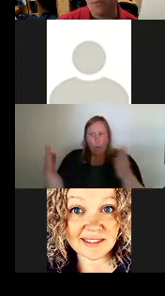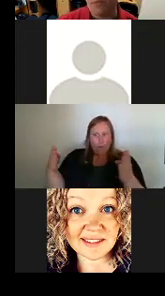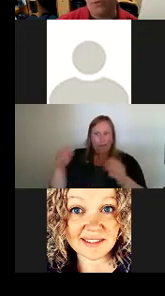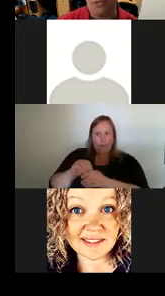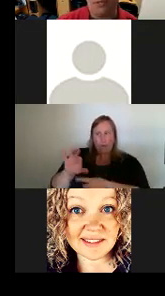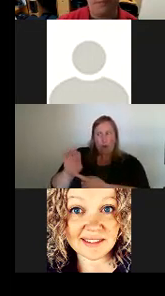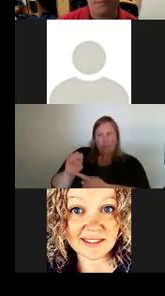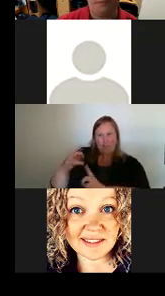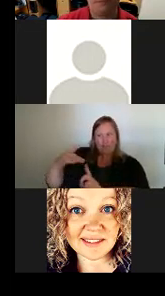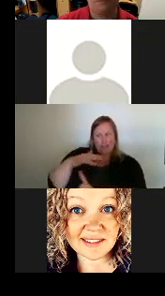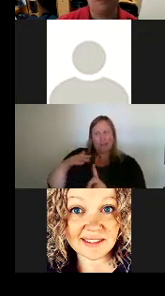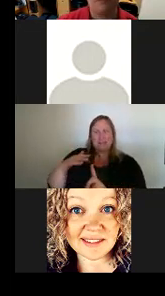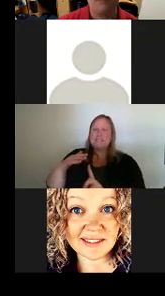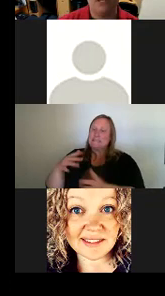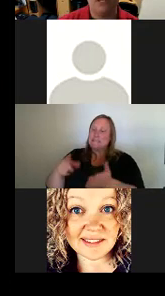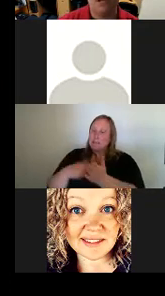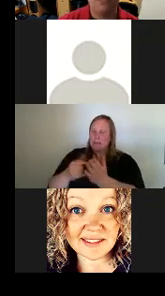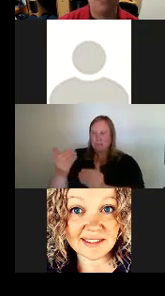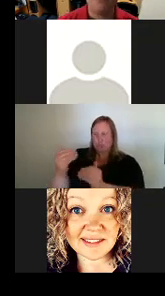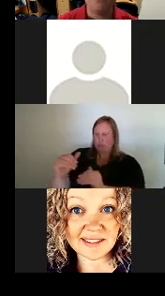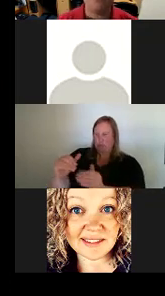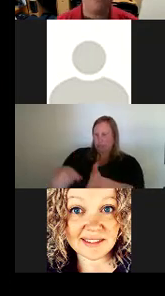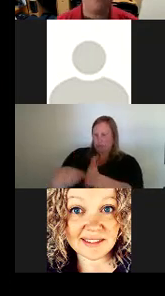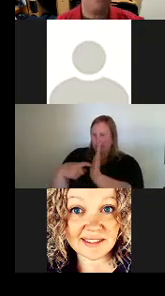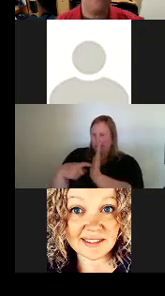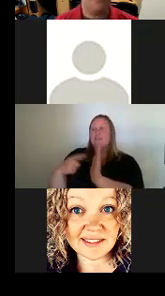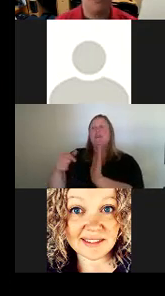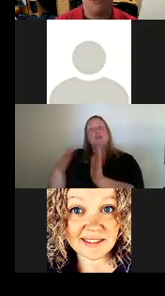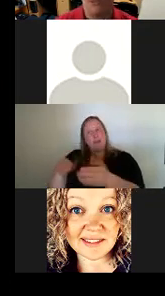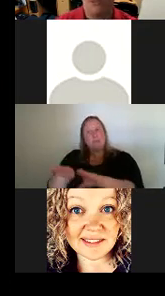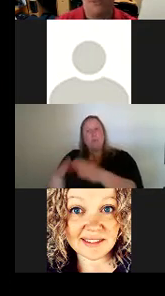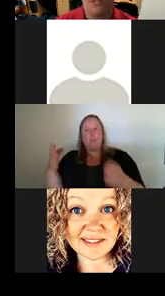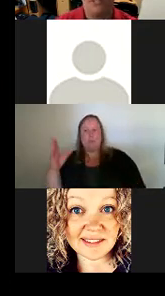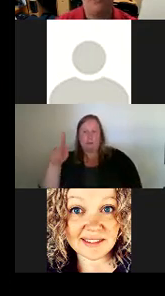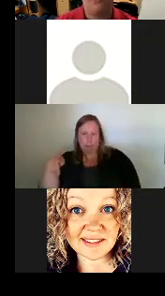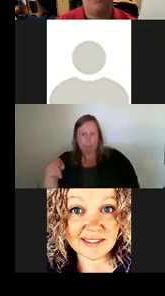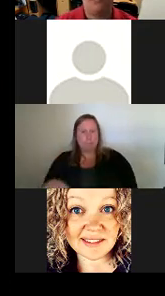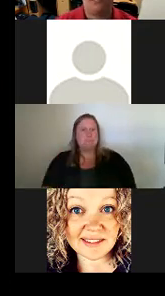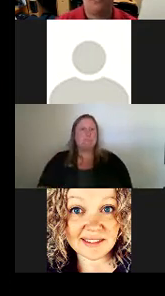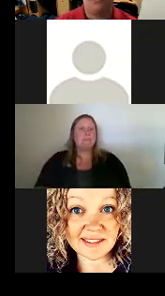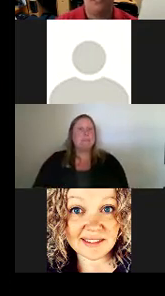TO BE RESTRICTED. TECHNOLOGY SETUP IS REALLY CRITICAL. I WANTED TOUCH ON THIS.